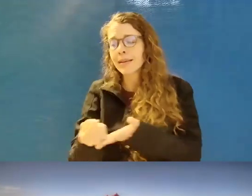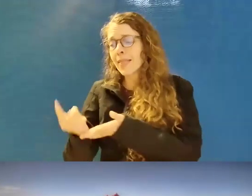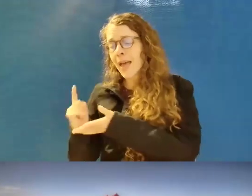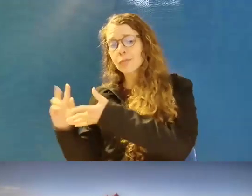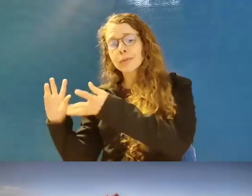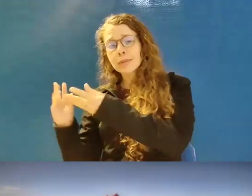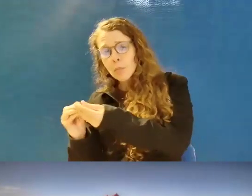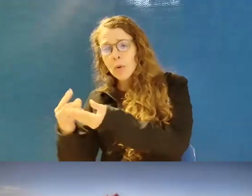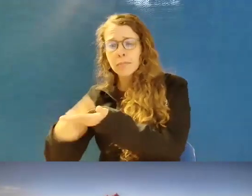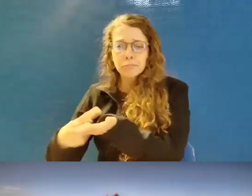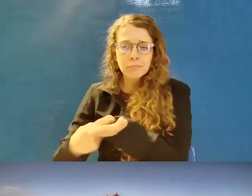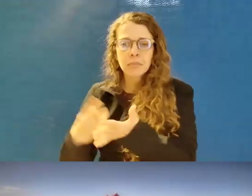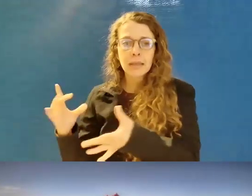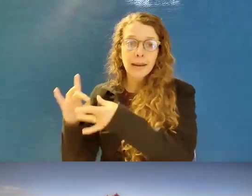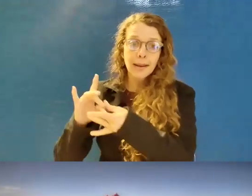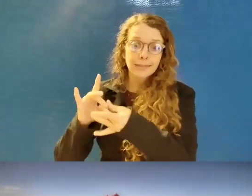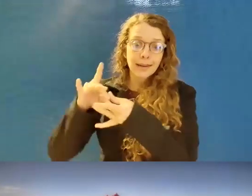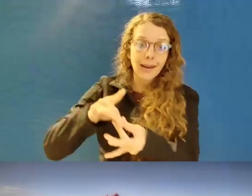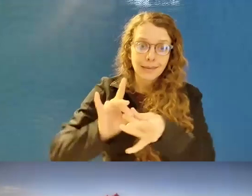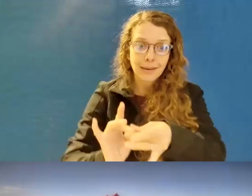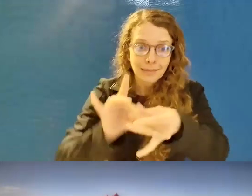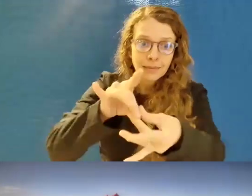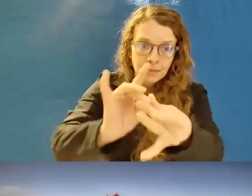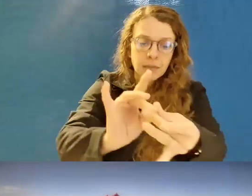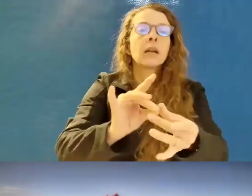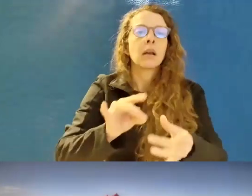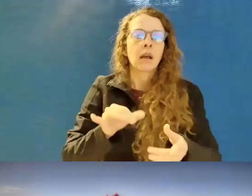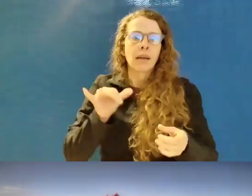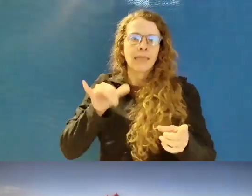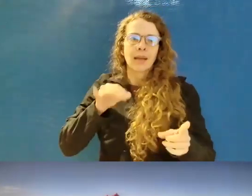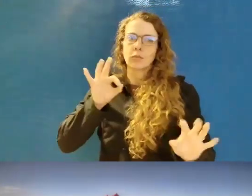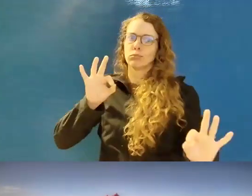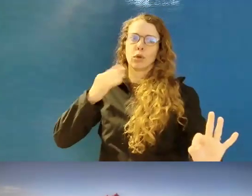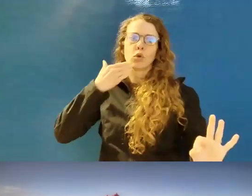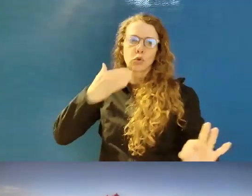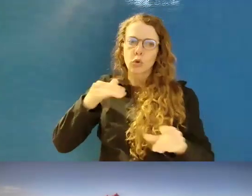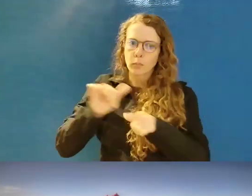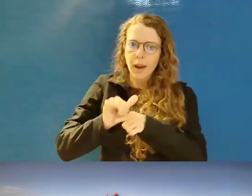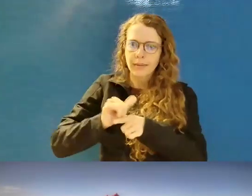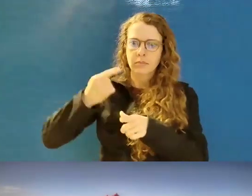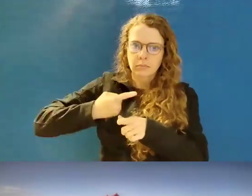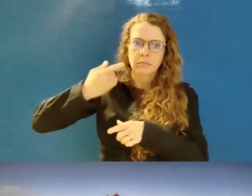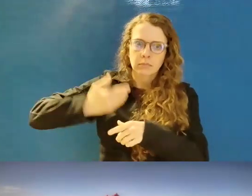you know, to kind of connect it, that's a great practice to have. That's a great thing to do.